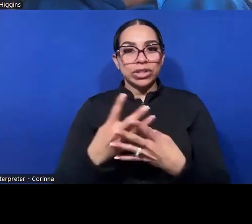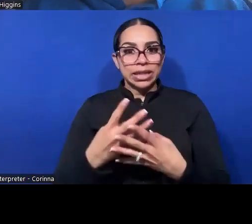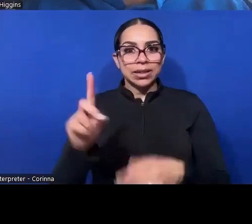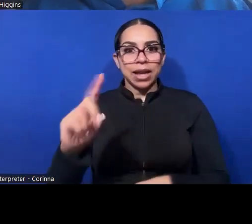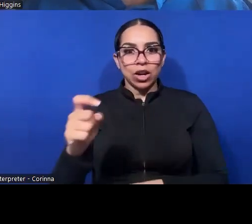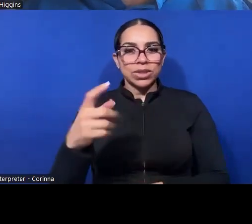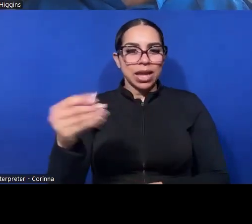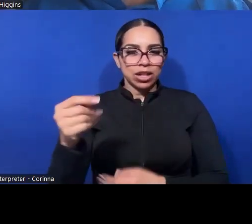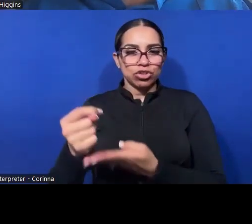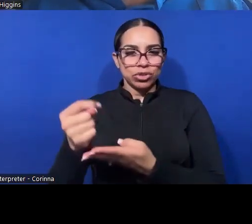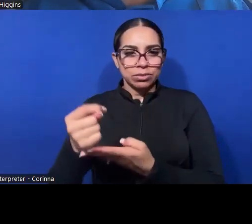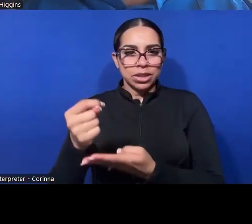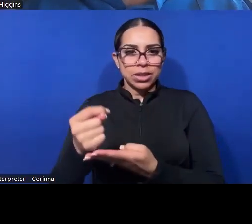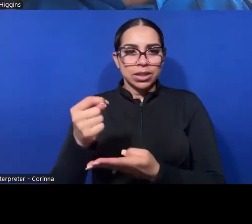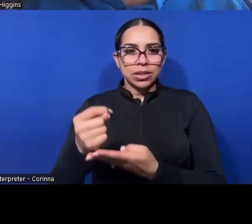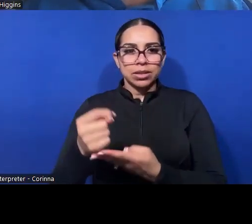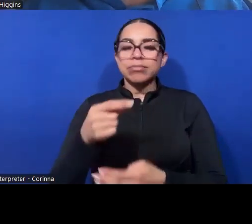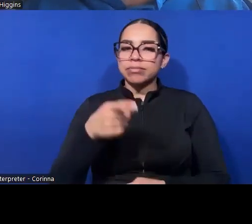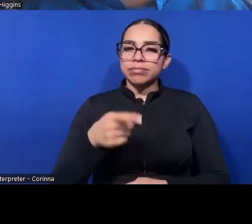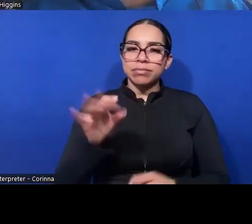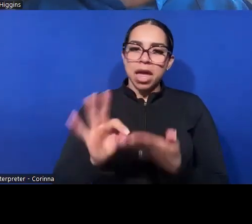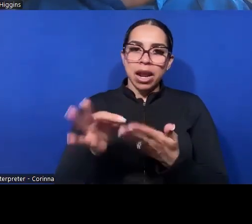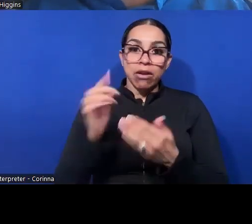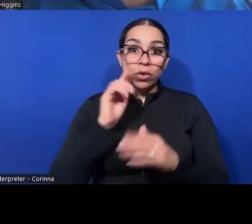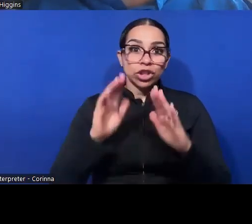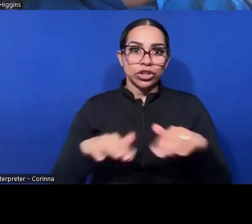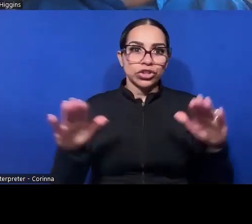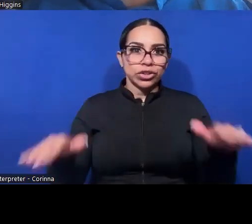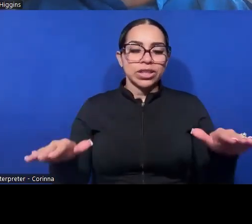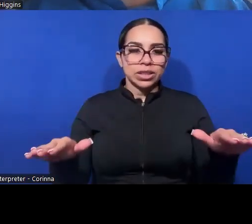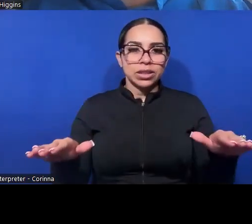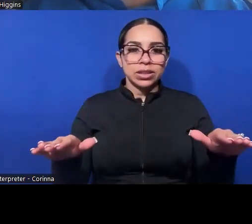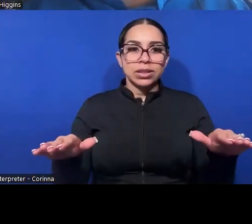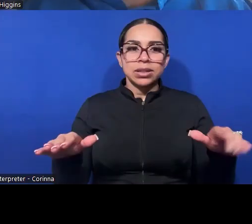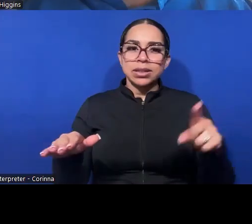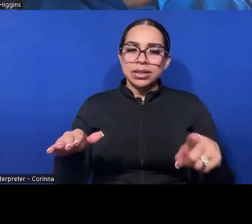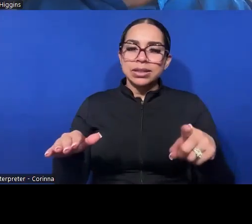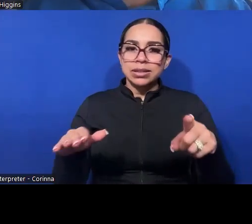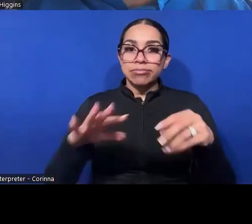And that's that's Medi-Cal for children. It's it's expanded for children.